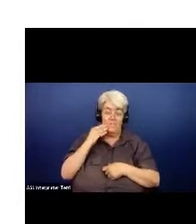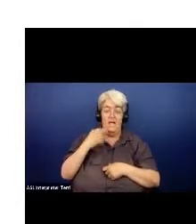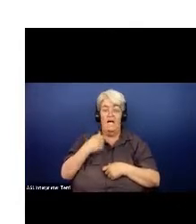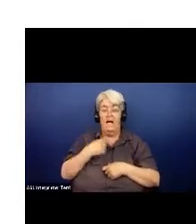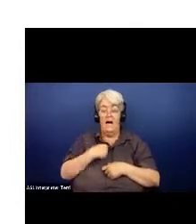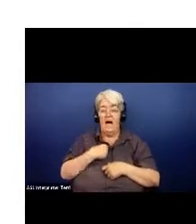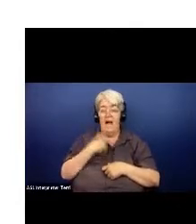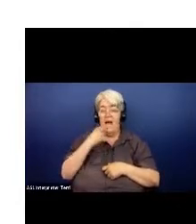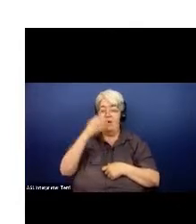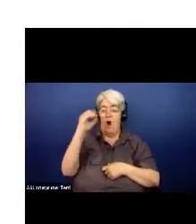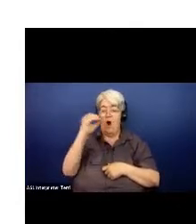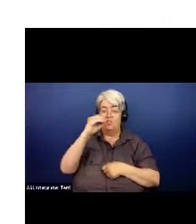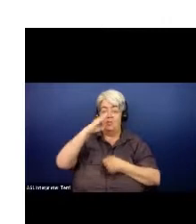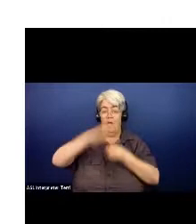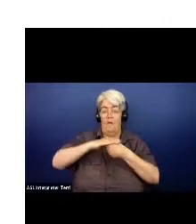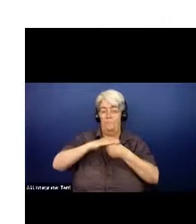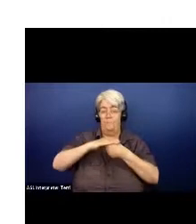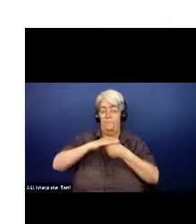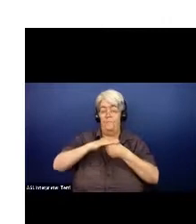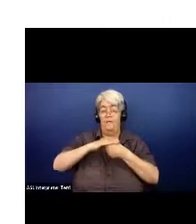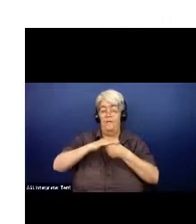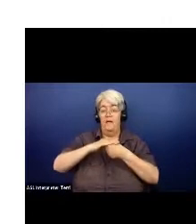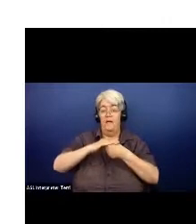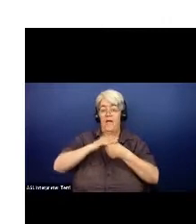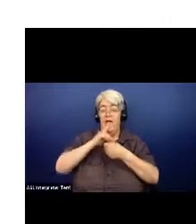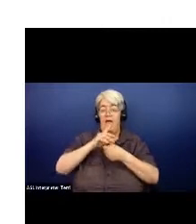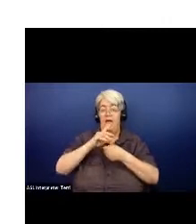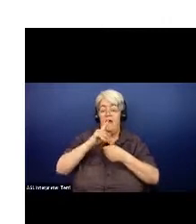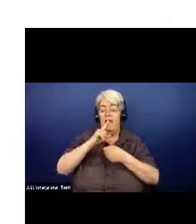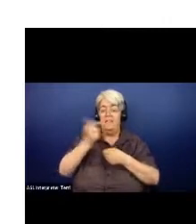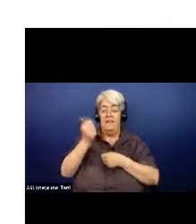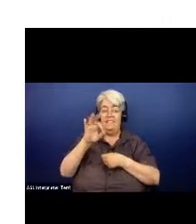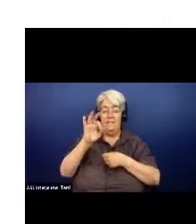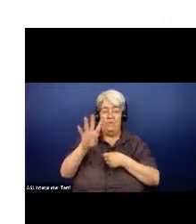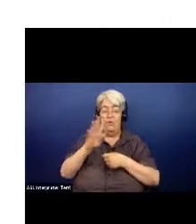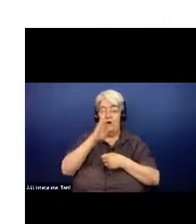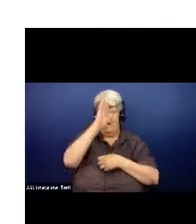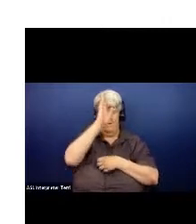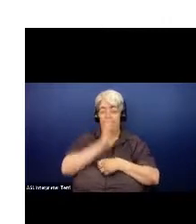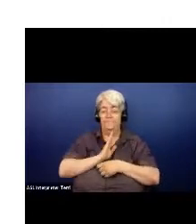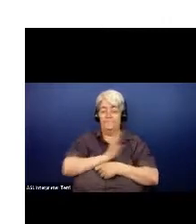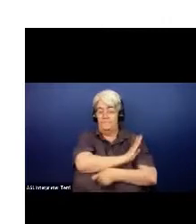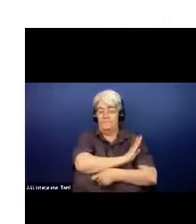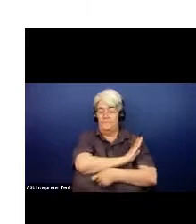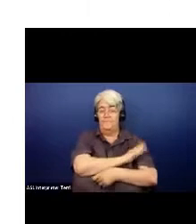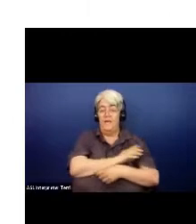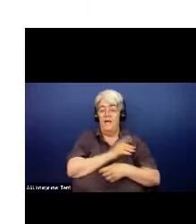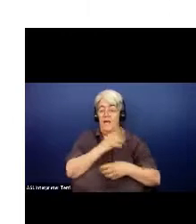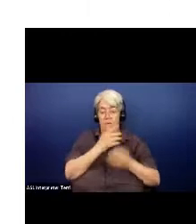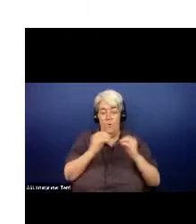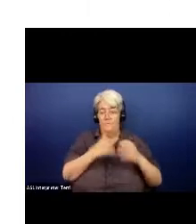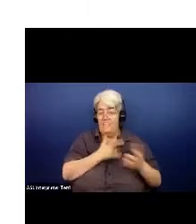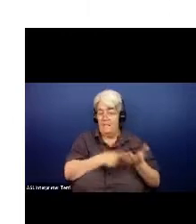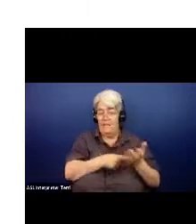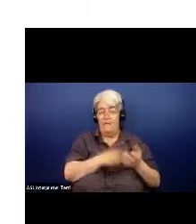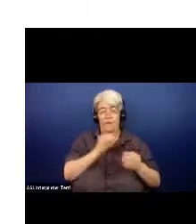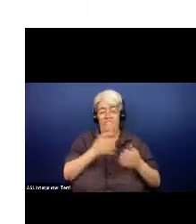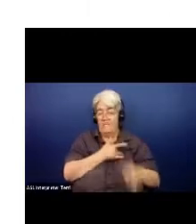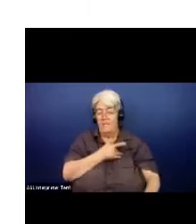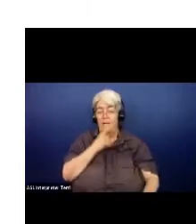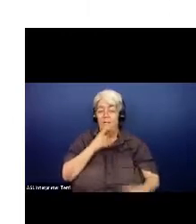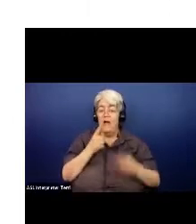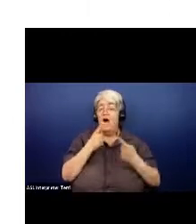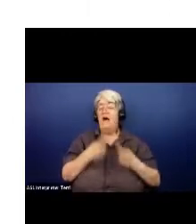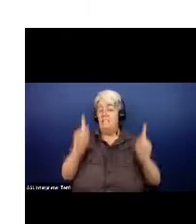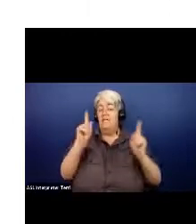I got to learn to drive a car and all of those kind of things. I first ended up knowing about